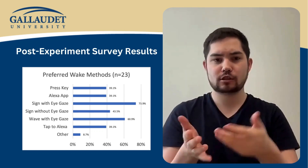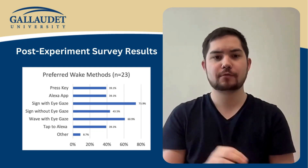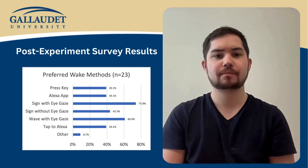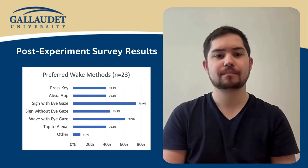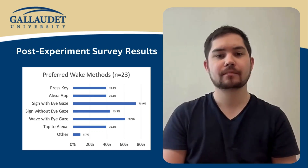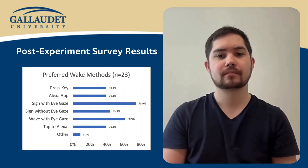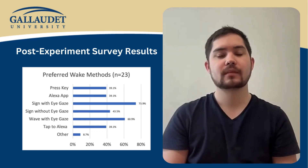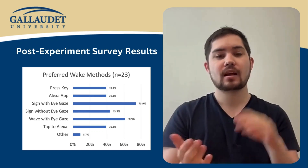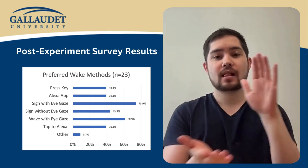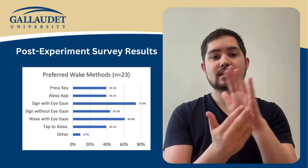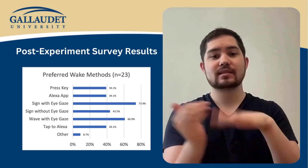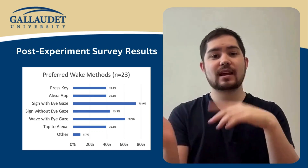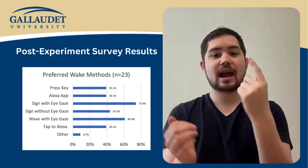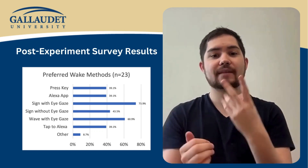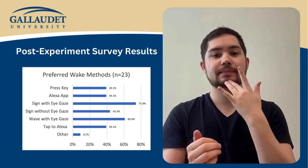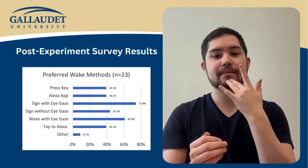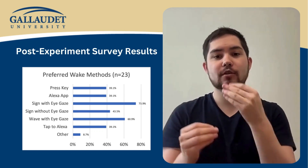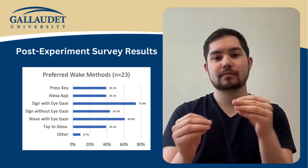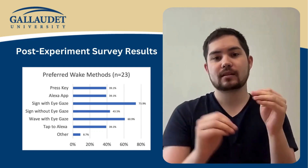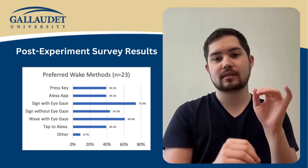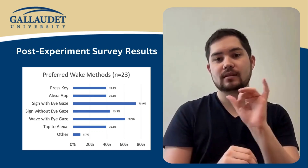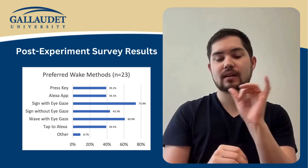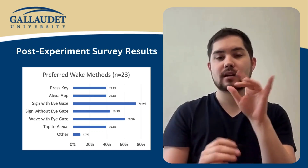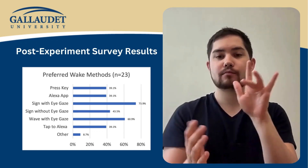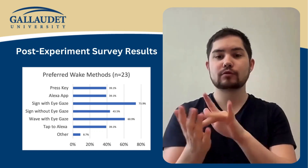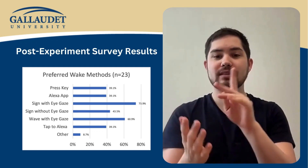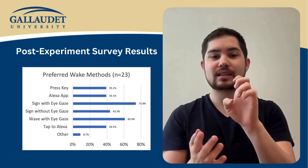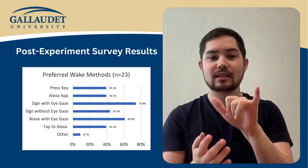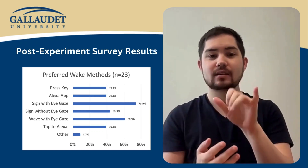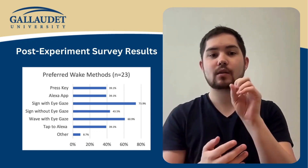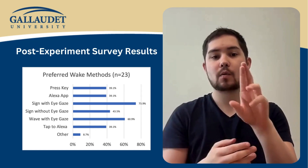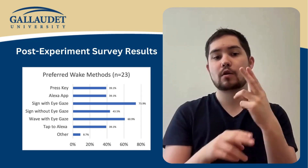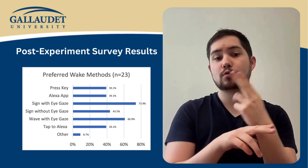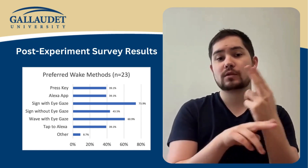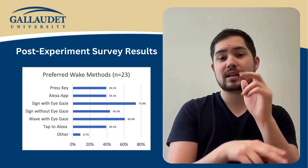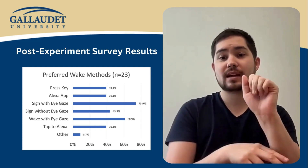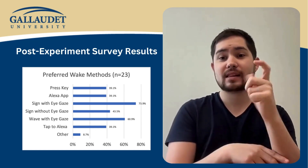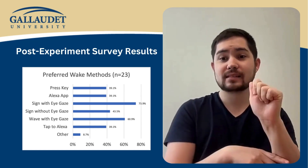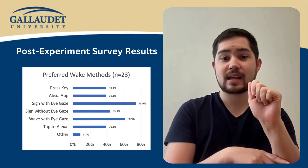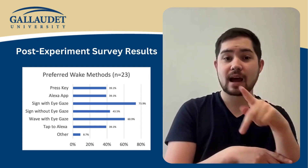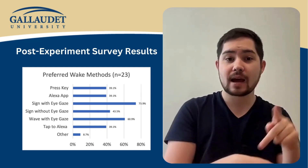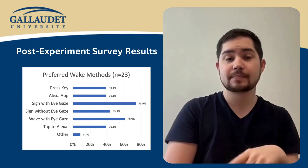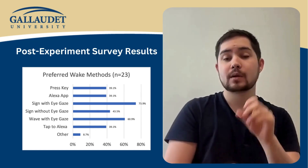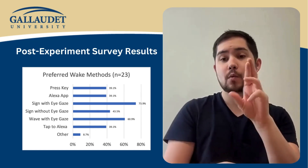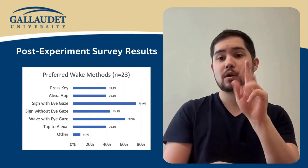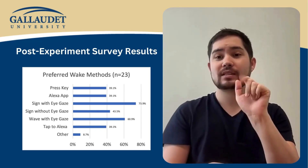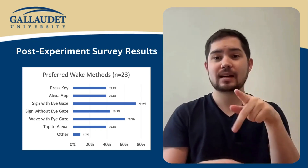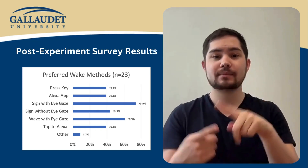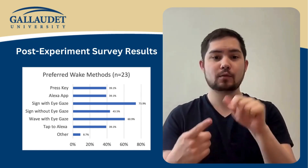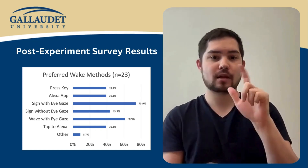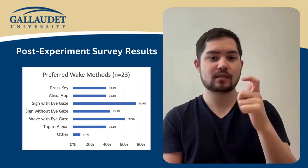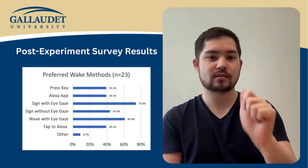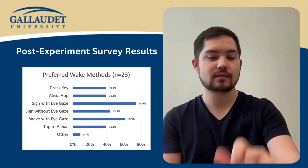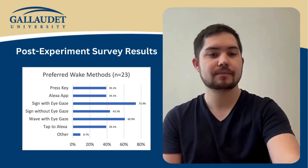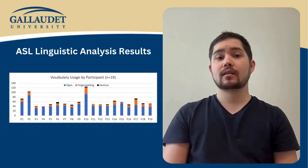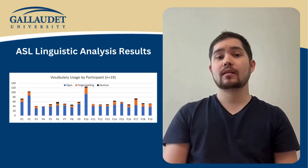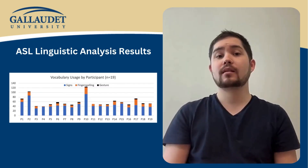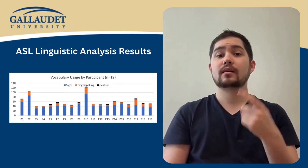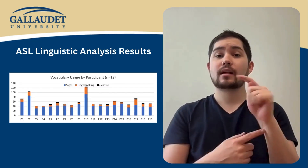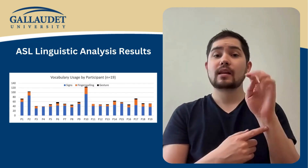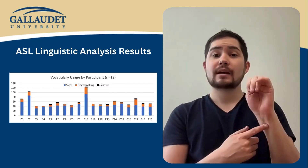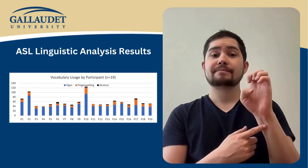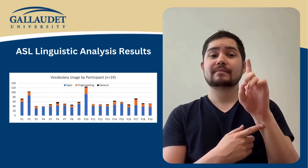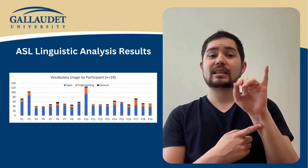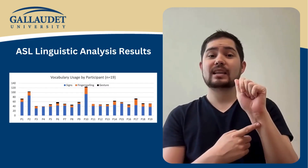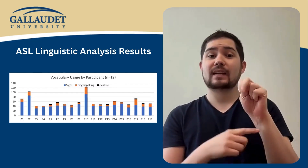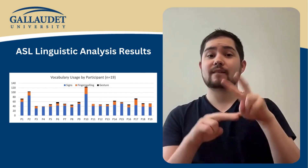than half preferred methods such as pressing a key using the Alexa App or Tap to Alexa.